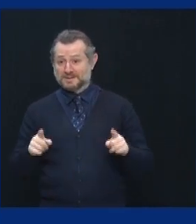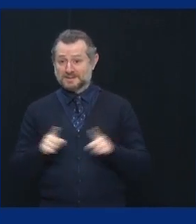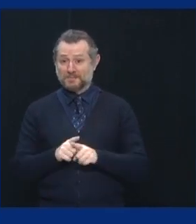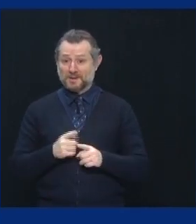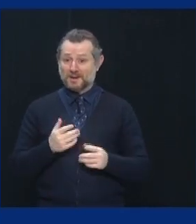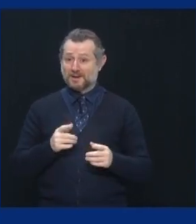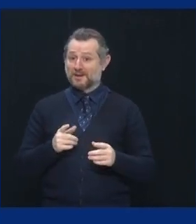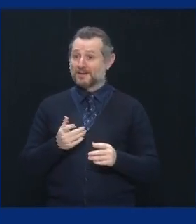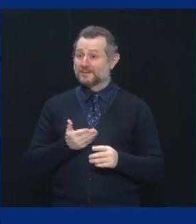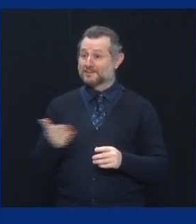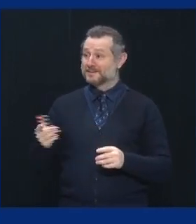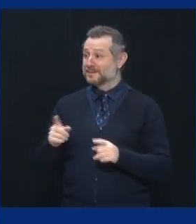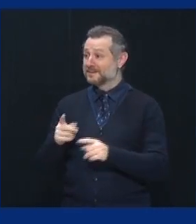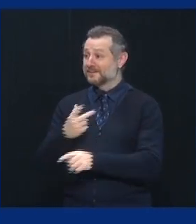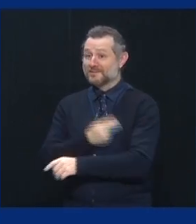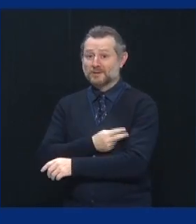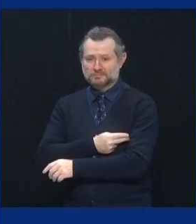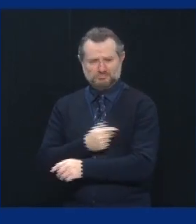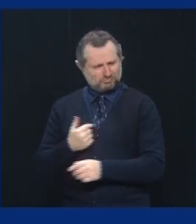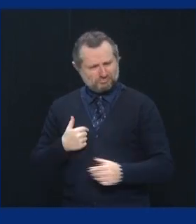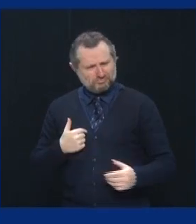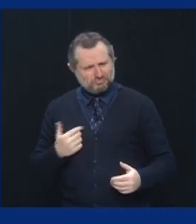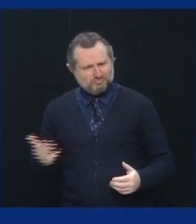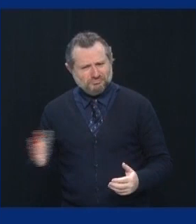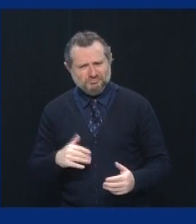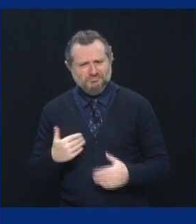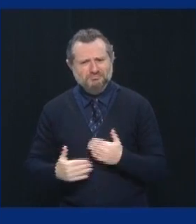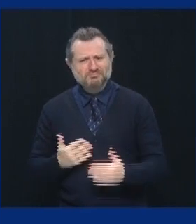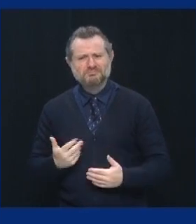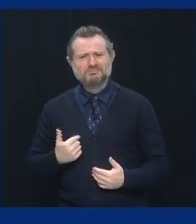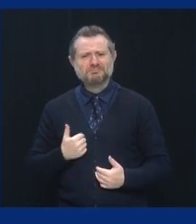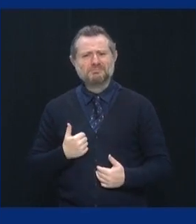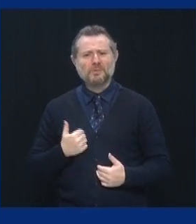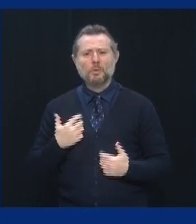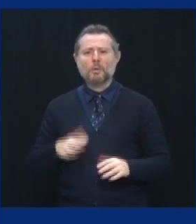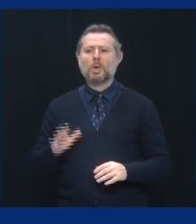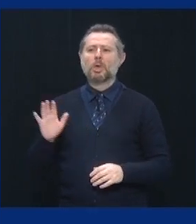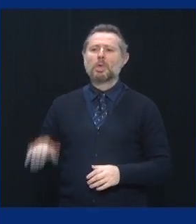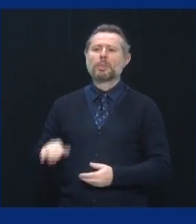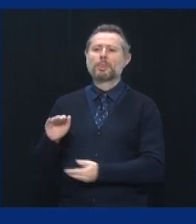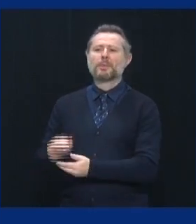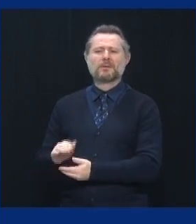WASHINGTON TO MAKE THAT POINT. WHAT HAPPENED ON COVID CANNOT